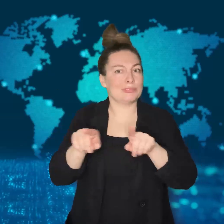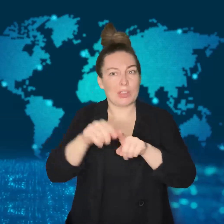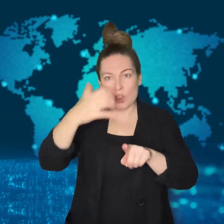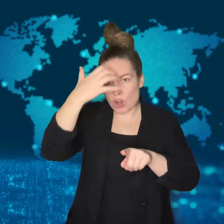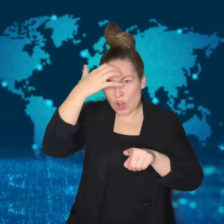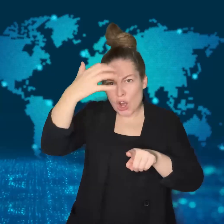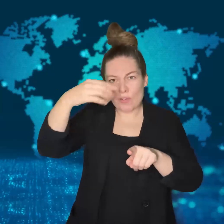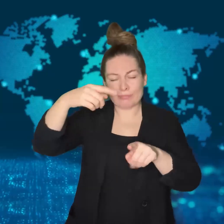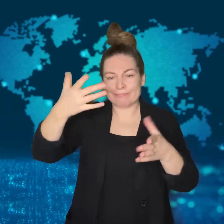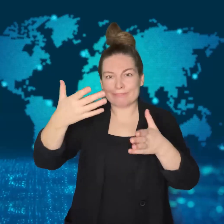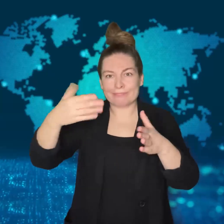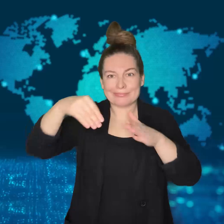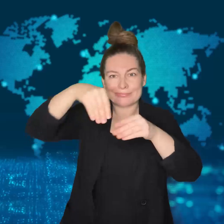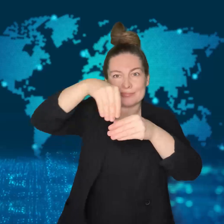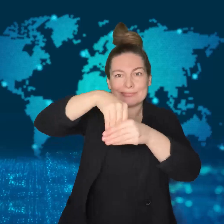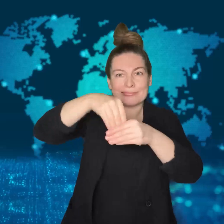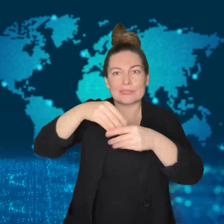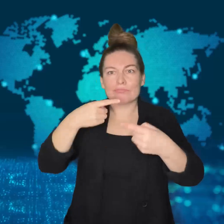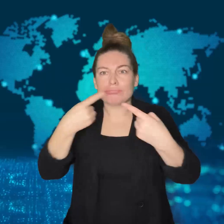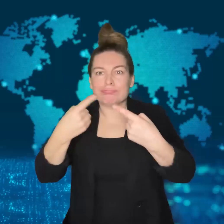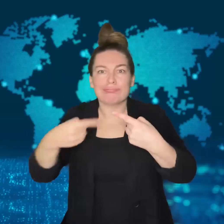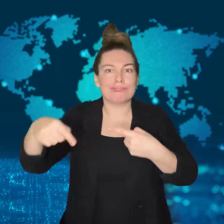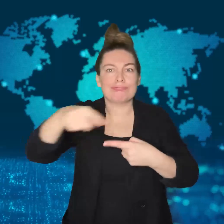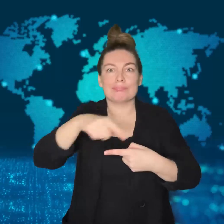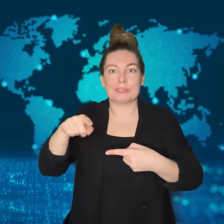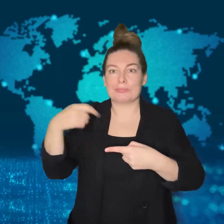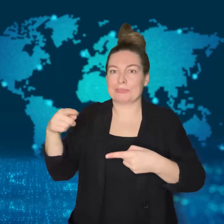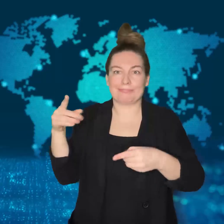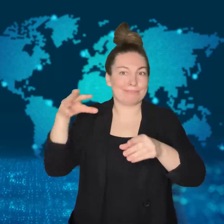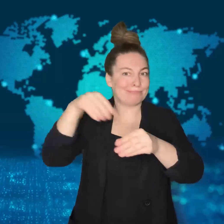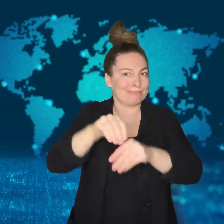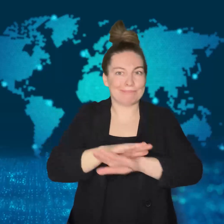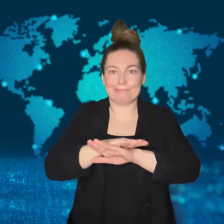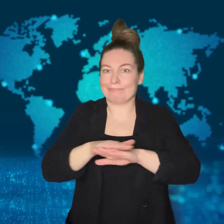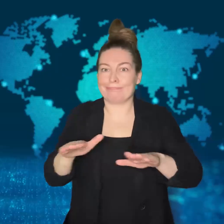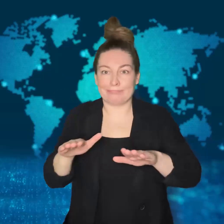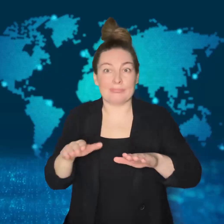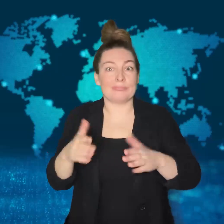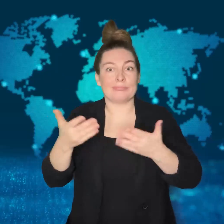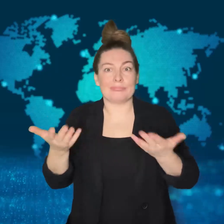but until then the party's leader, Han Dong-hun,